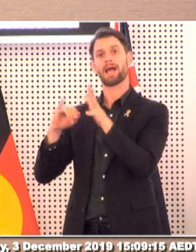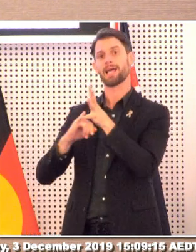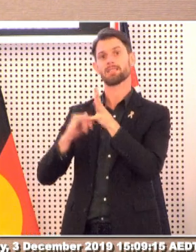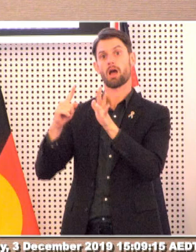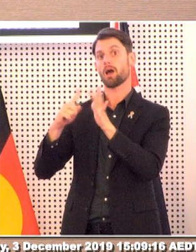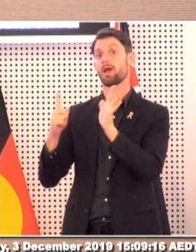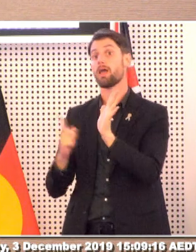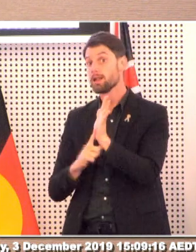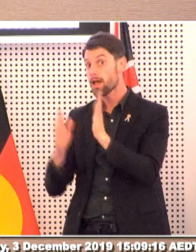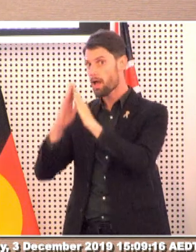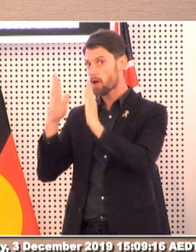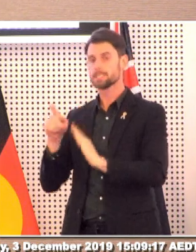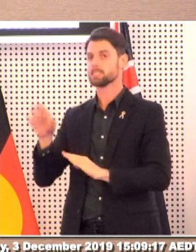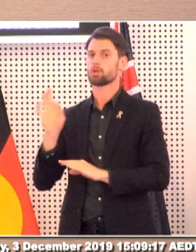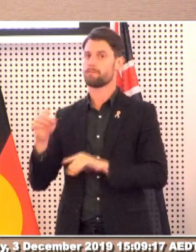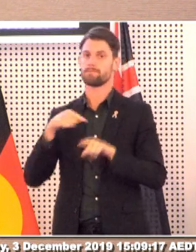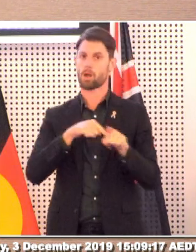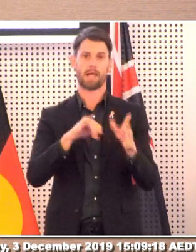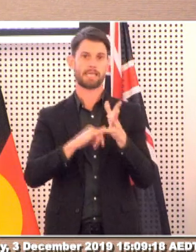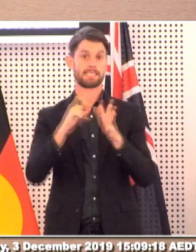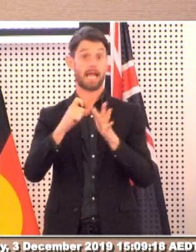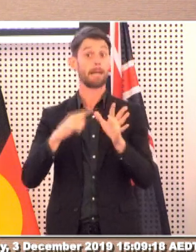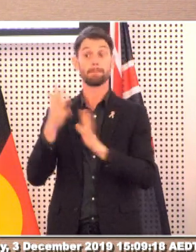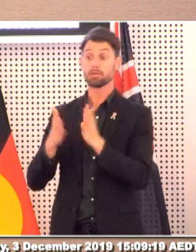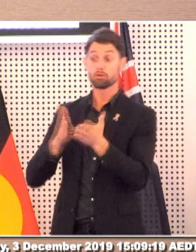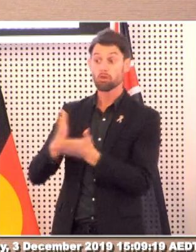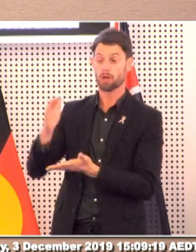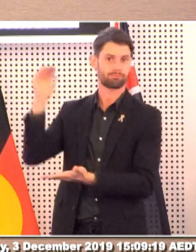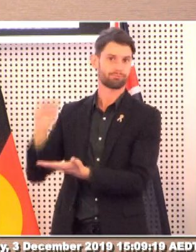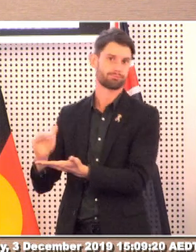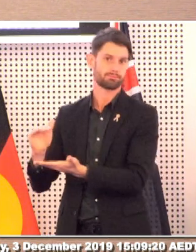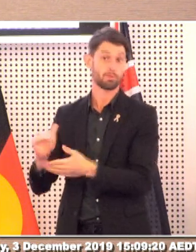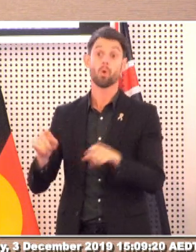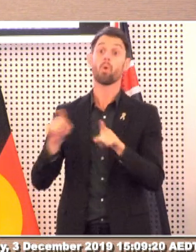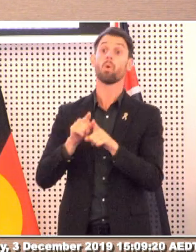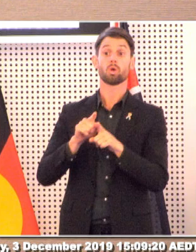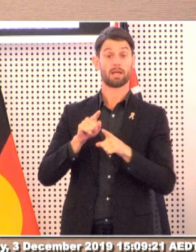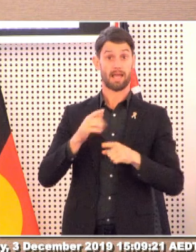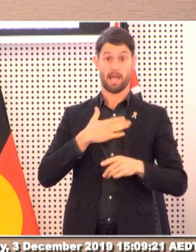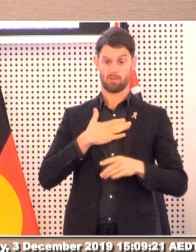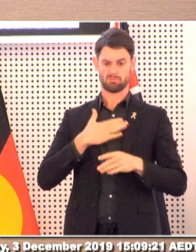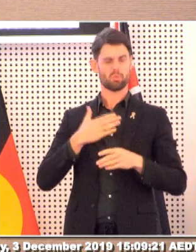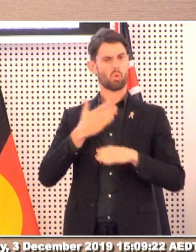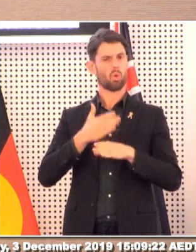So you get less rights there. And community – in the brave new world, Community Visitors visit SDA houses.